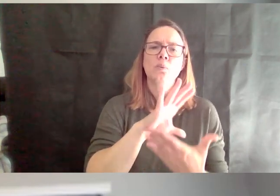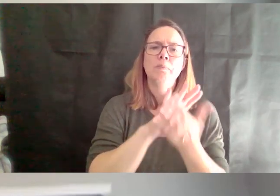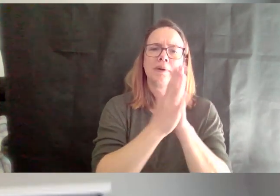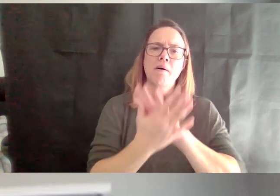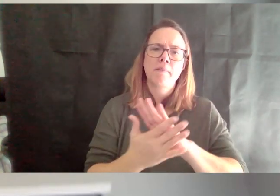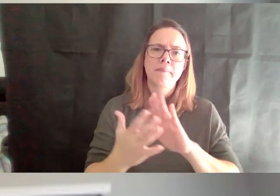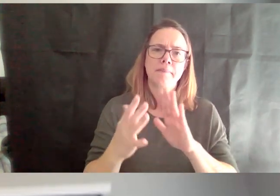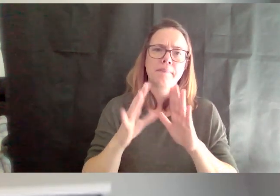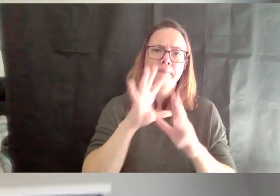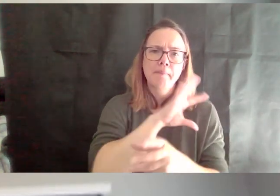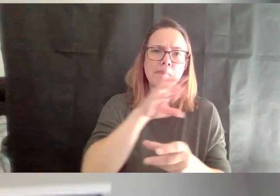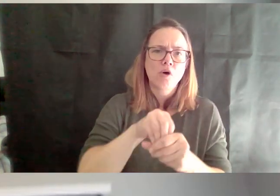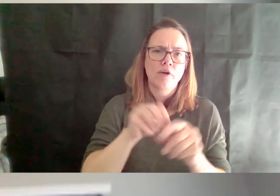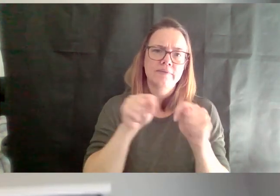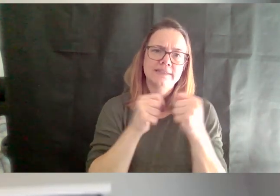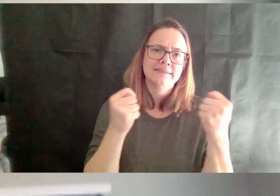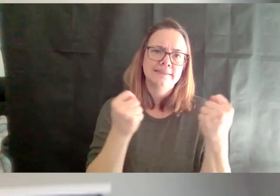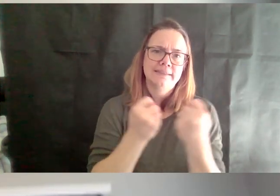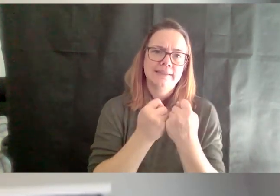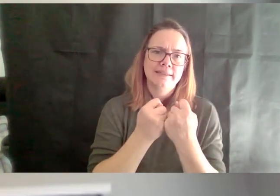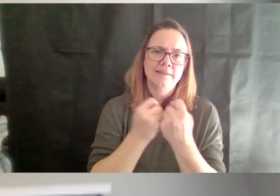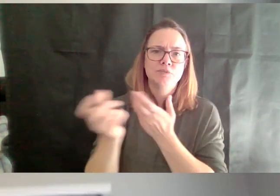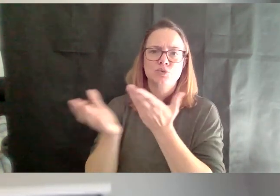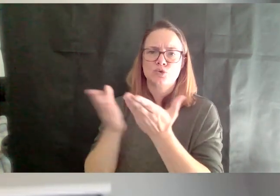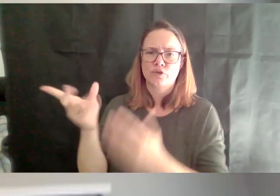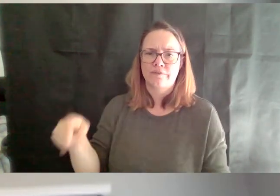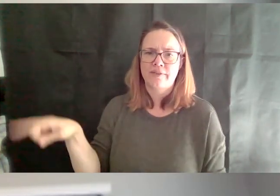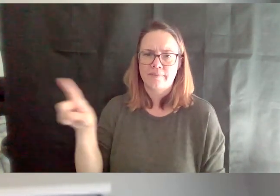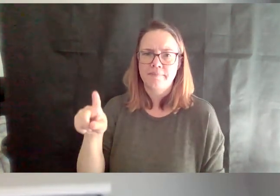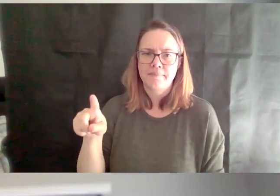of their team of people that are there to best serve them and help them progress